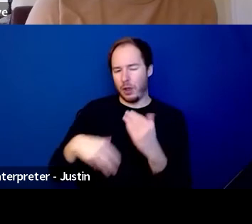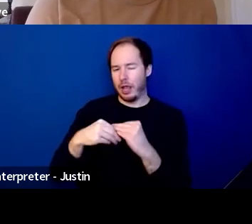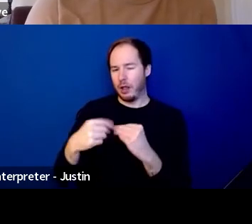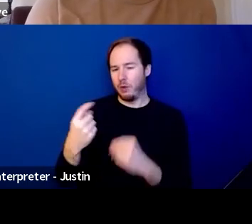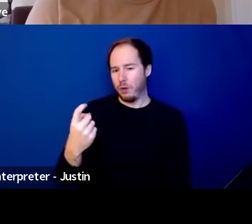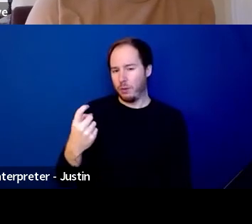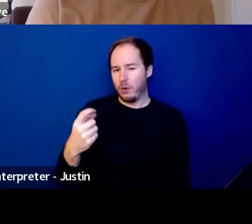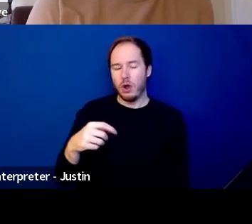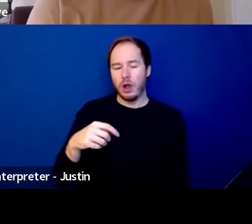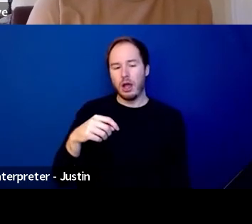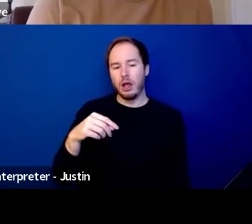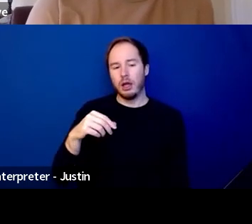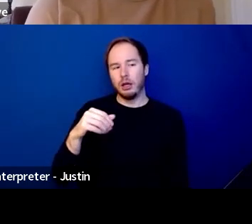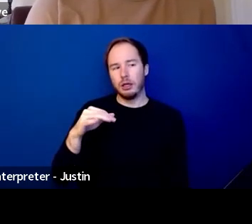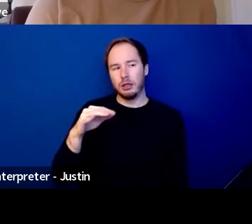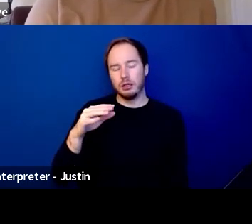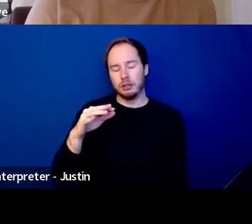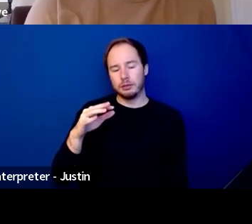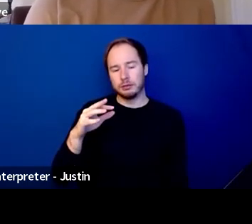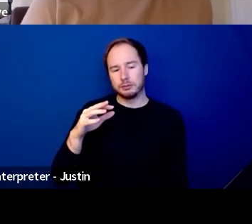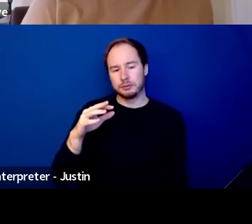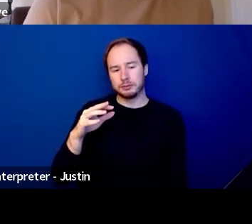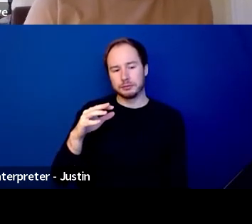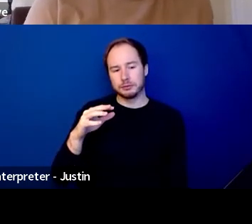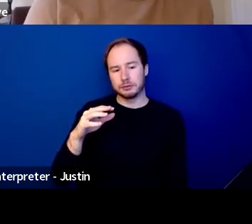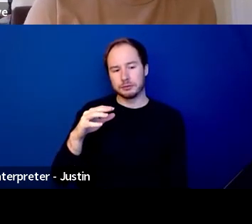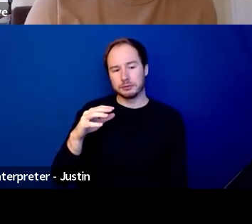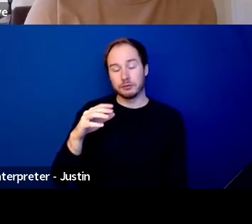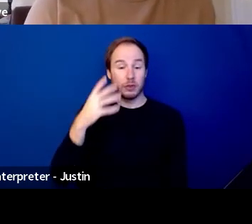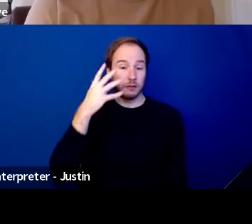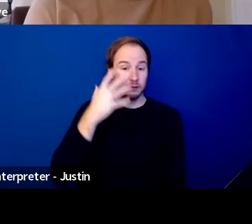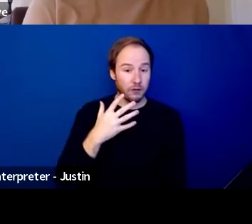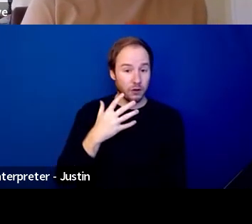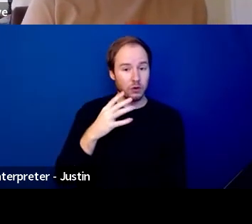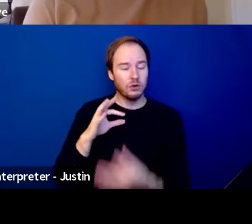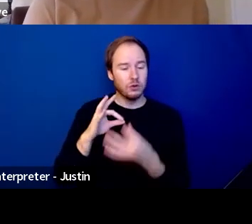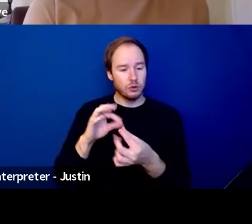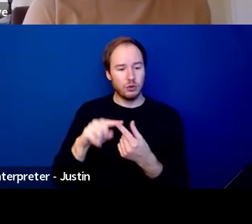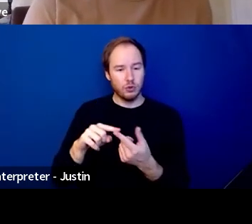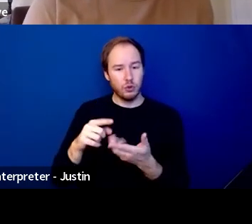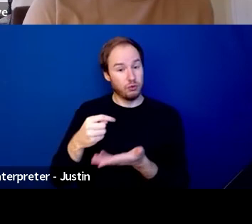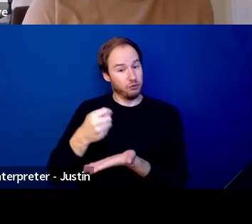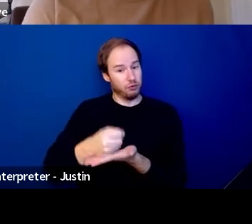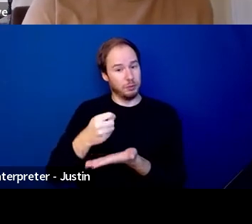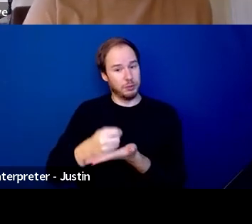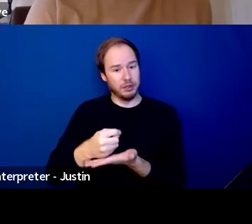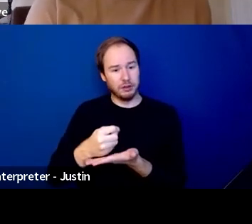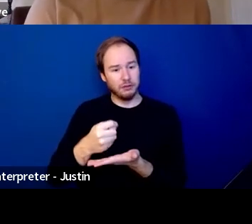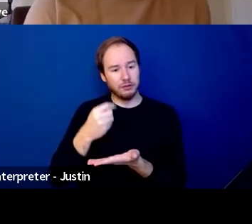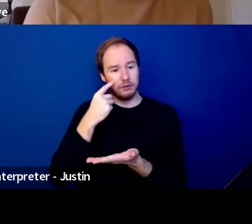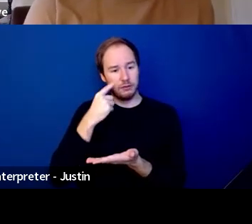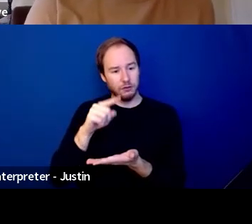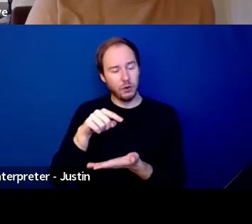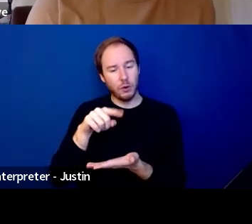I think that what's really unfortunate about some of the treatments for the mental health sequela